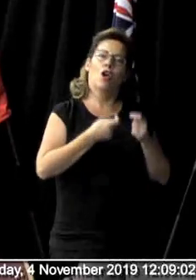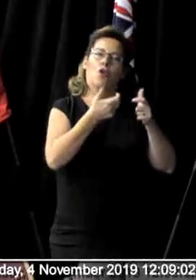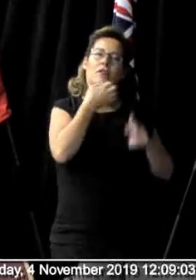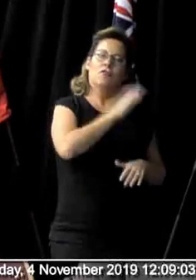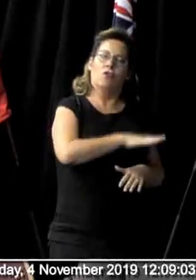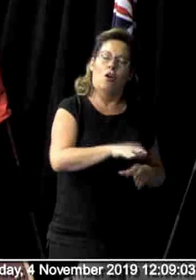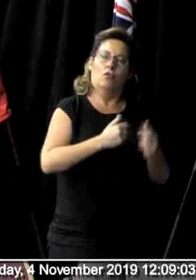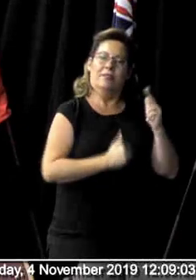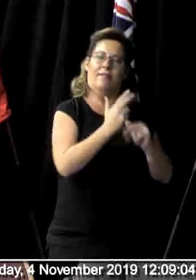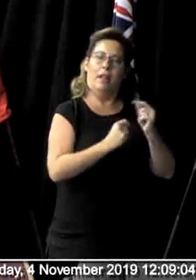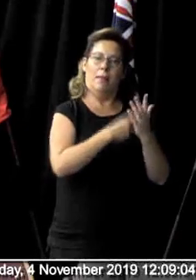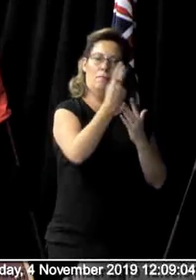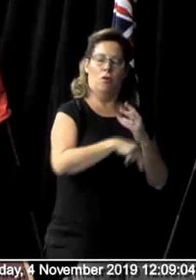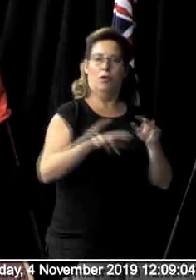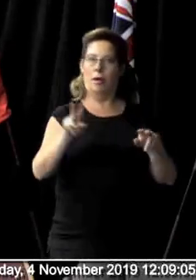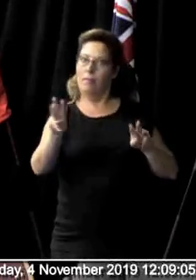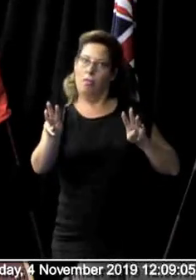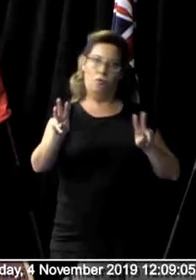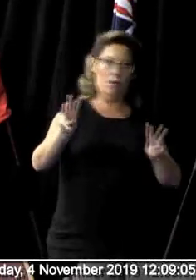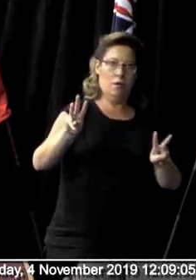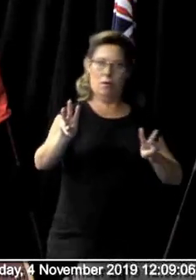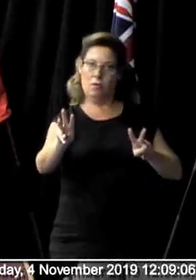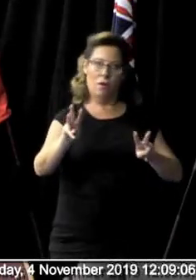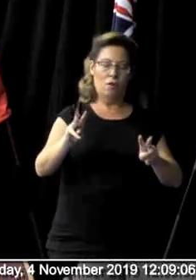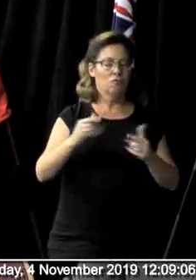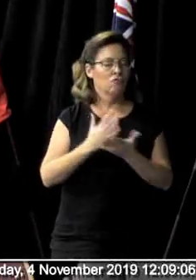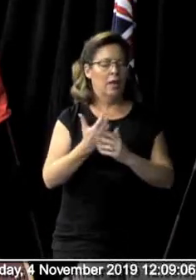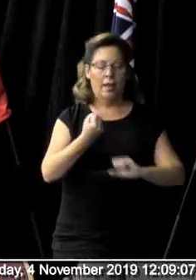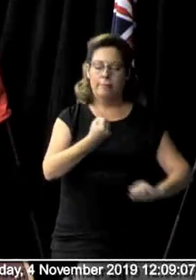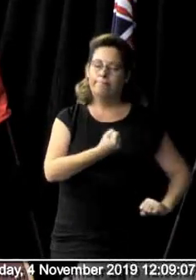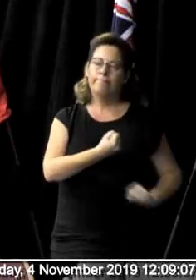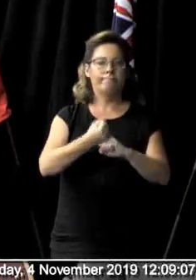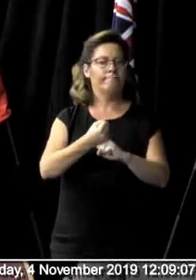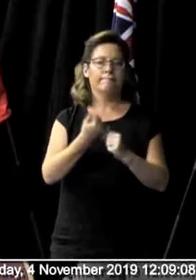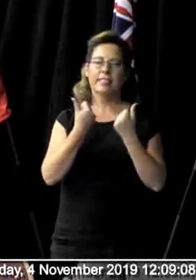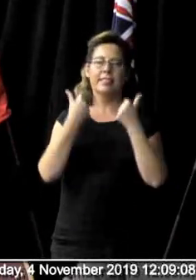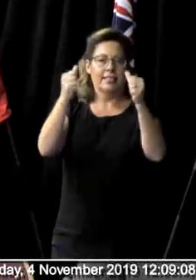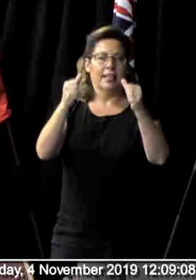This really set [REDACTED] up for success and it gave, I believe, me, the teacher,